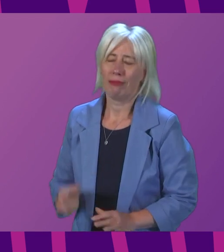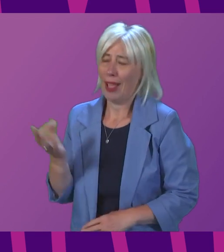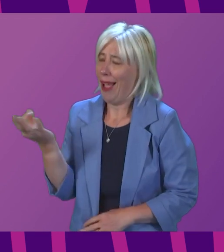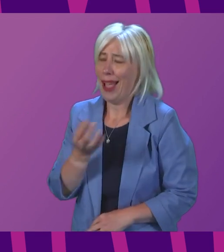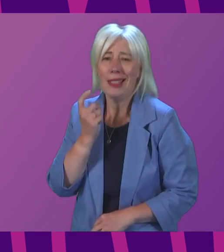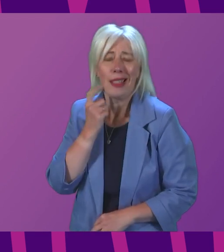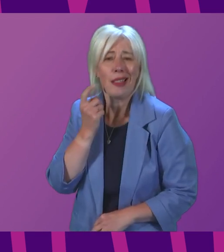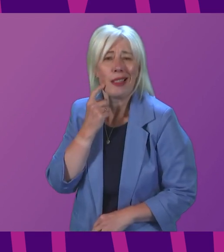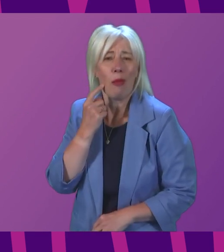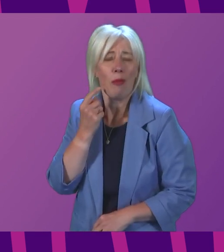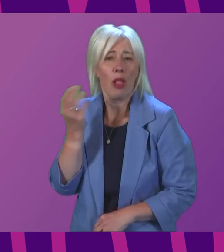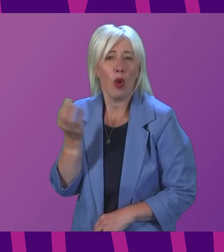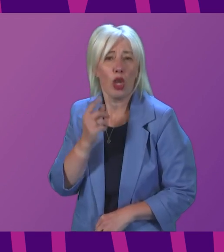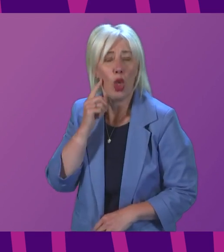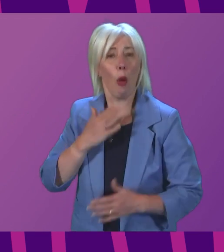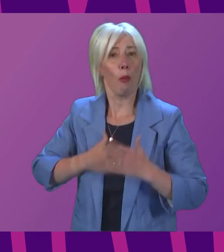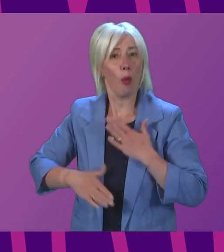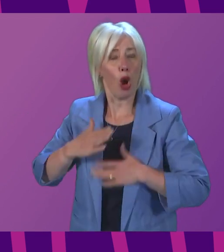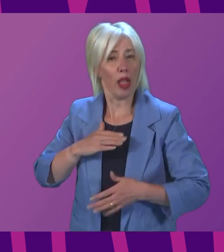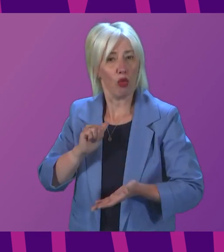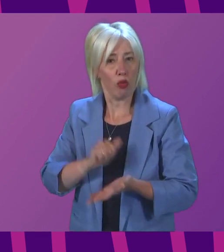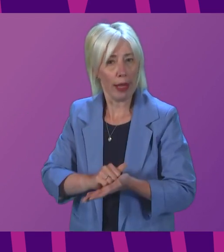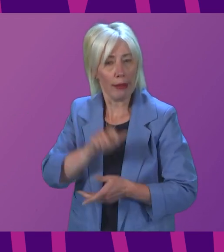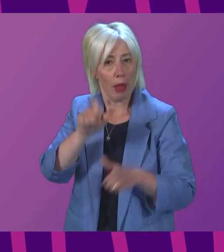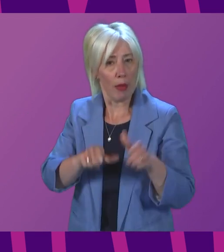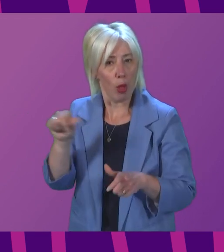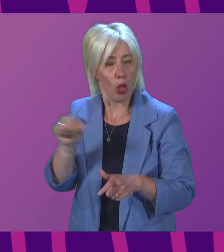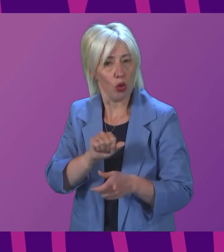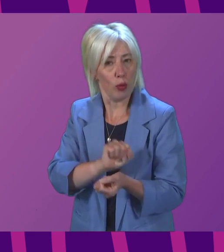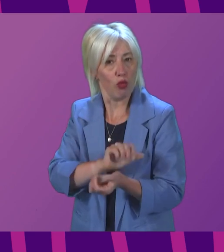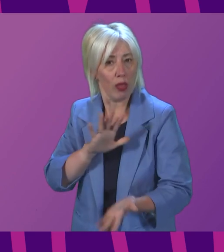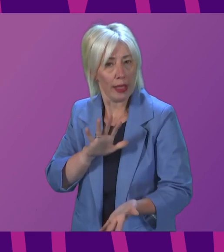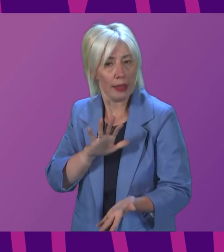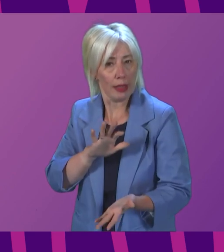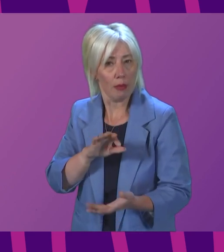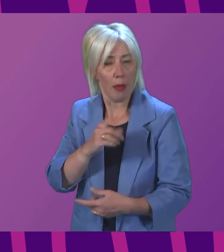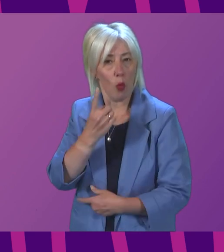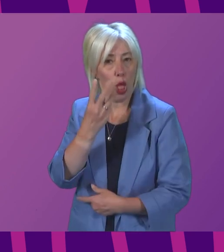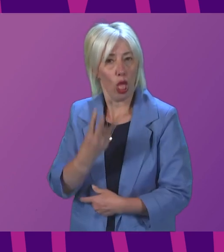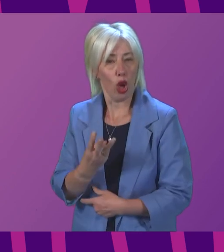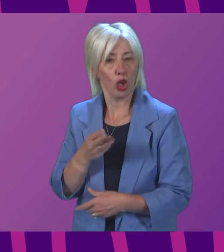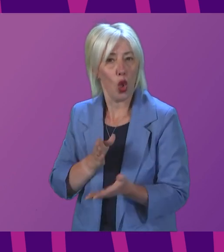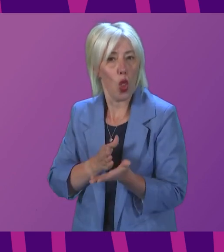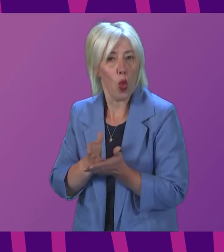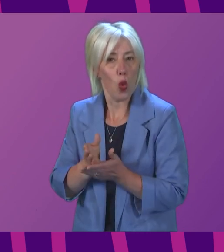I asked whether she thinks that it is morally right that people are released from prison just a third of the way through their sentences.